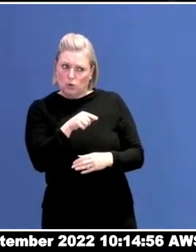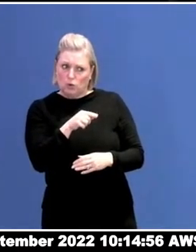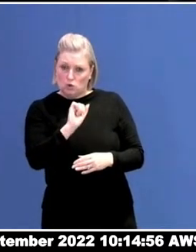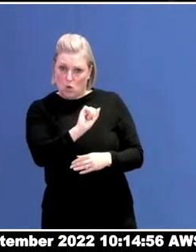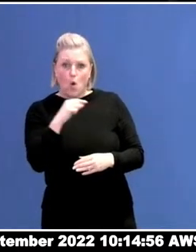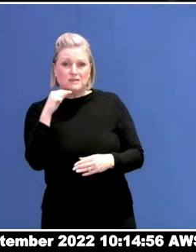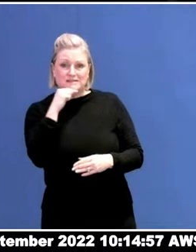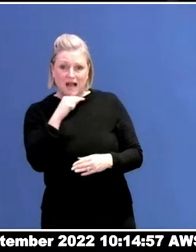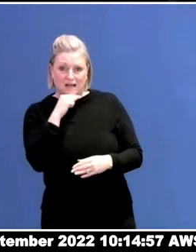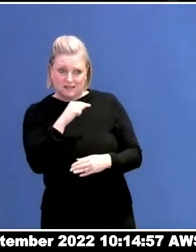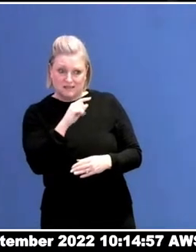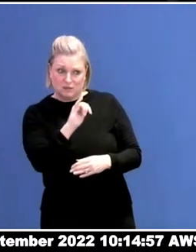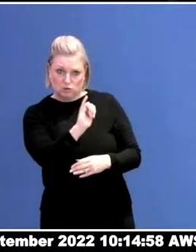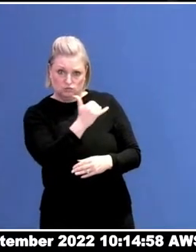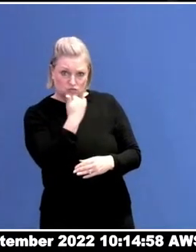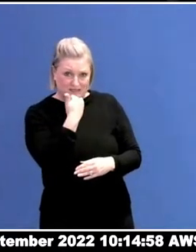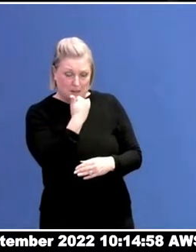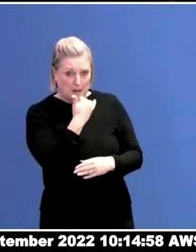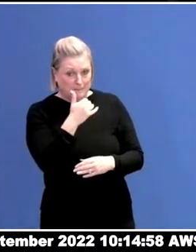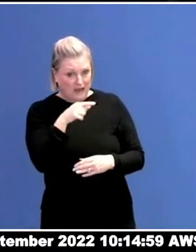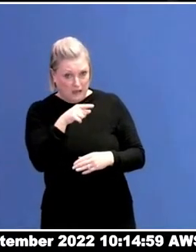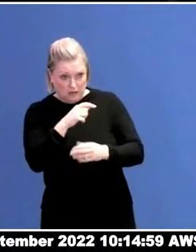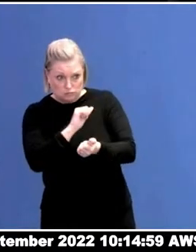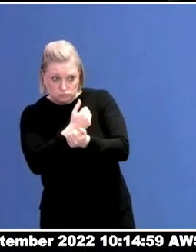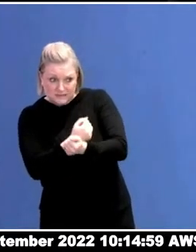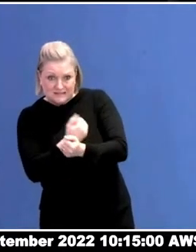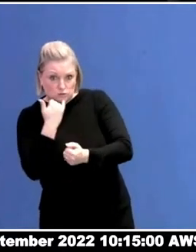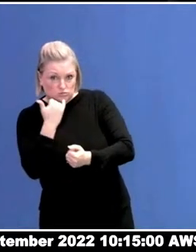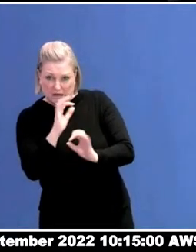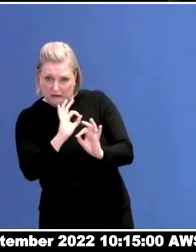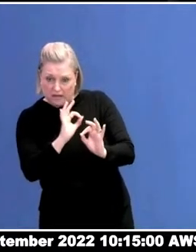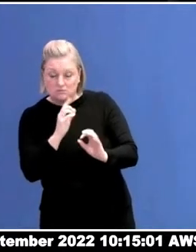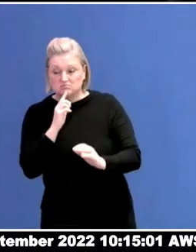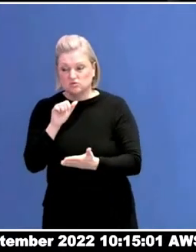before you heard anything from the detention centre? Yes. I only heard from him.